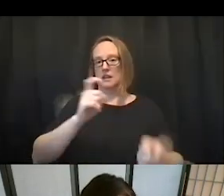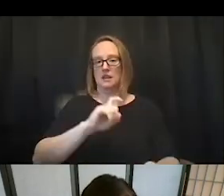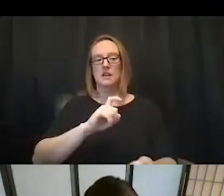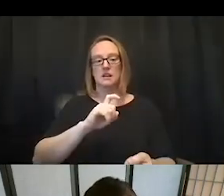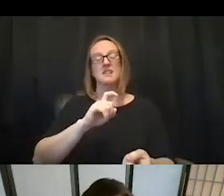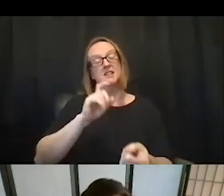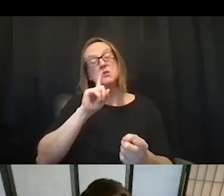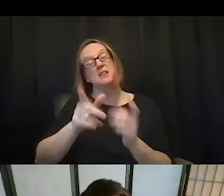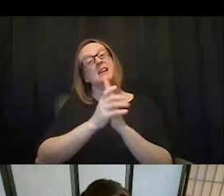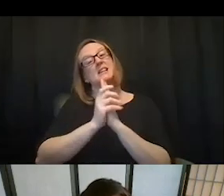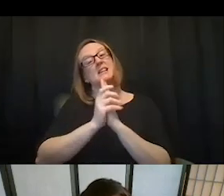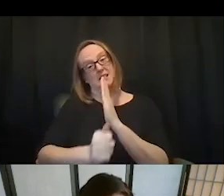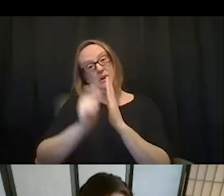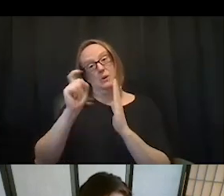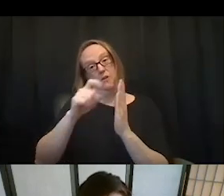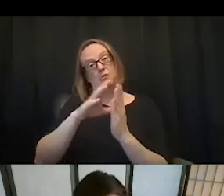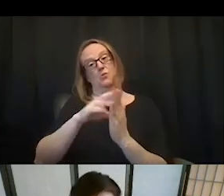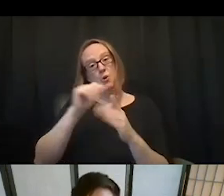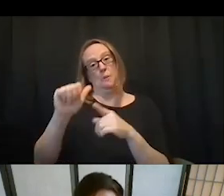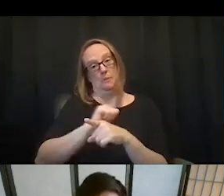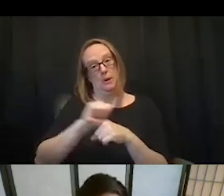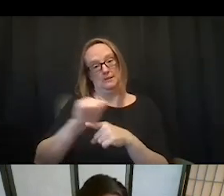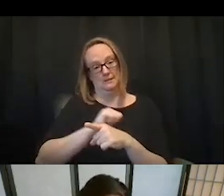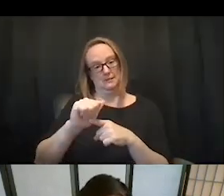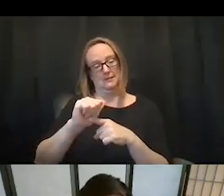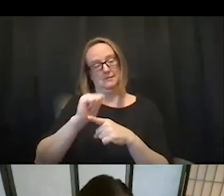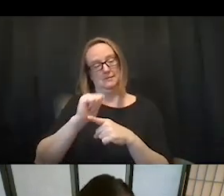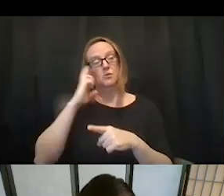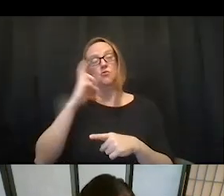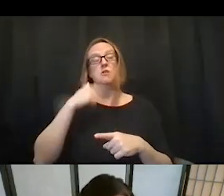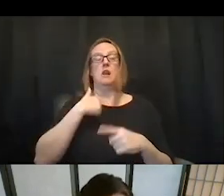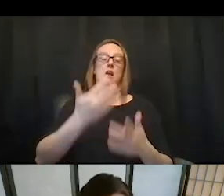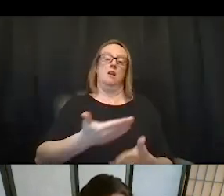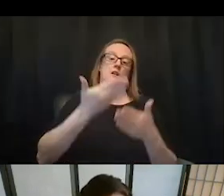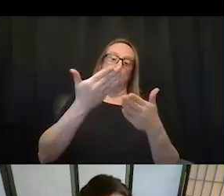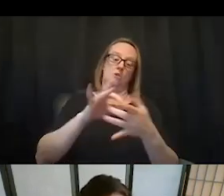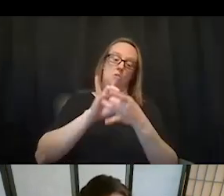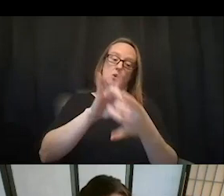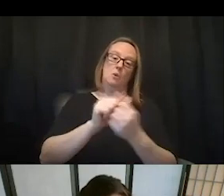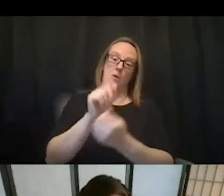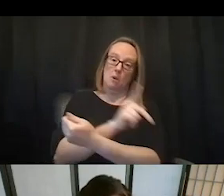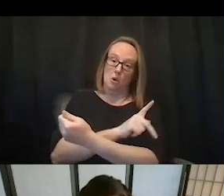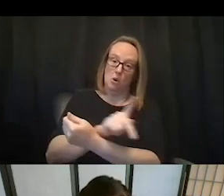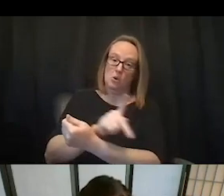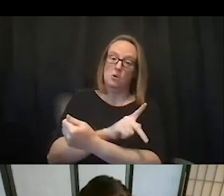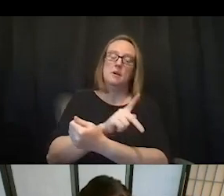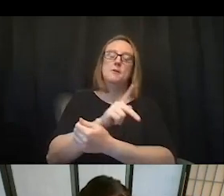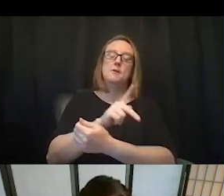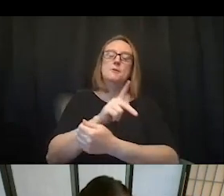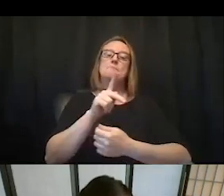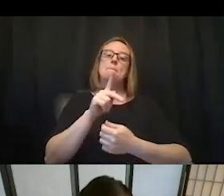So uh the reason why I bring this up with relation to poetry, is that poetry is a very- a very useful